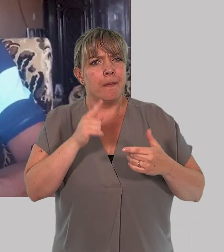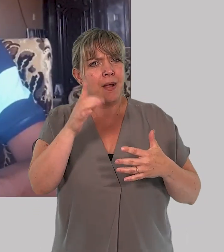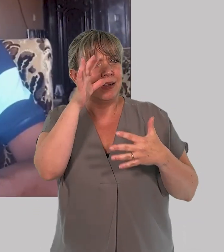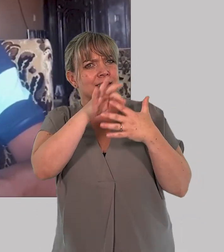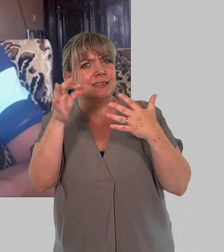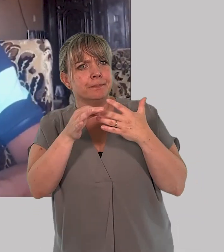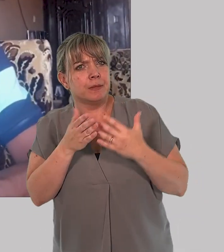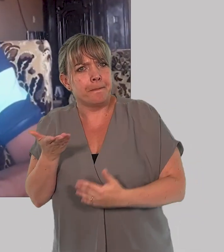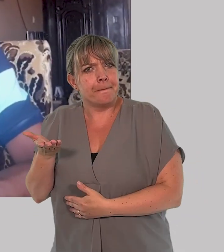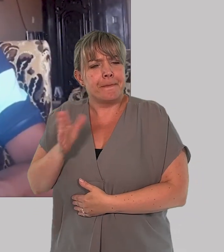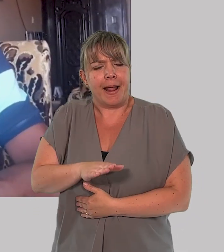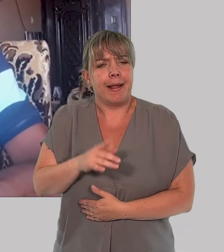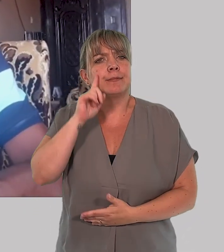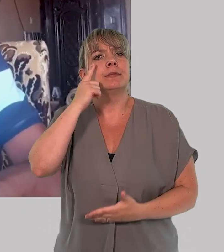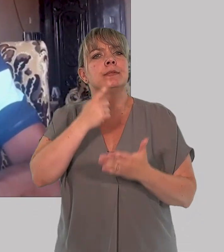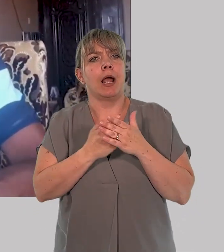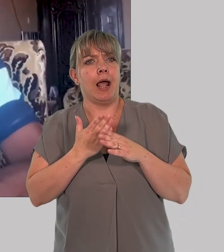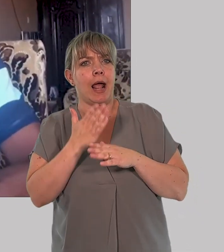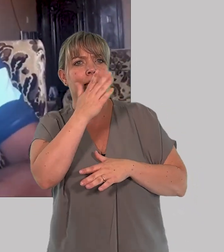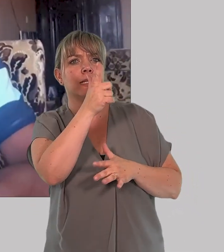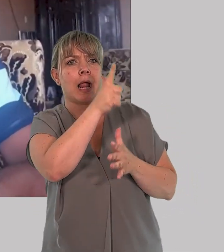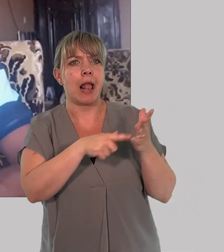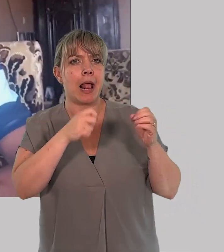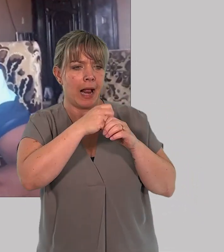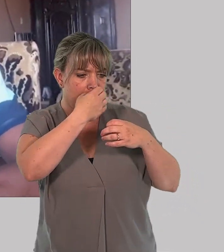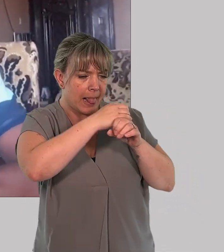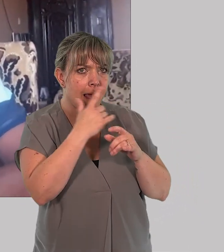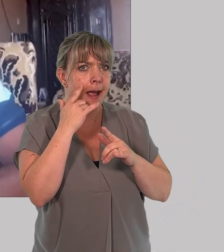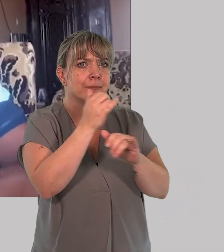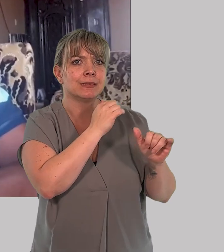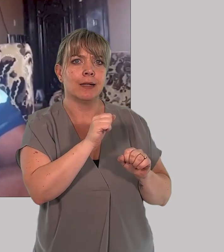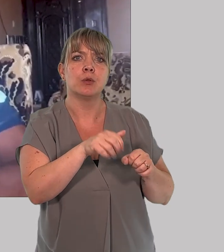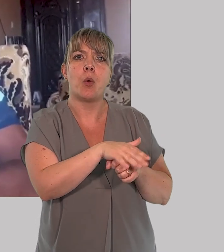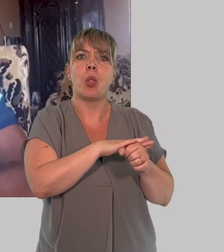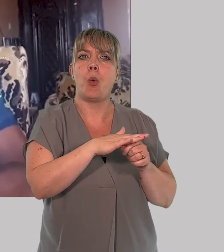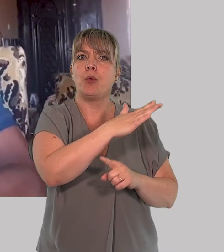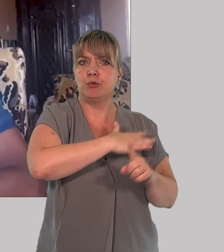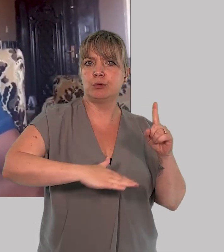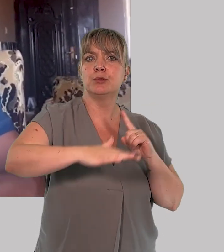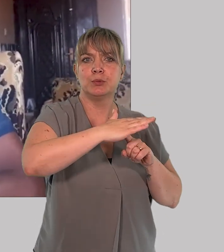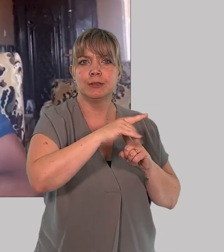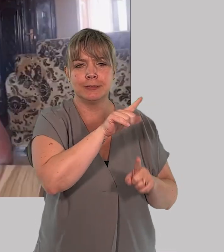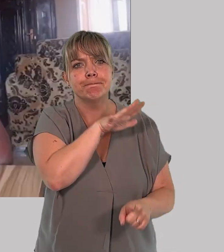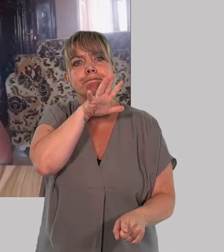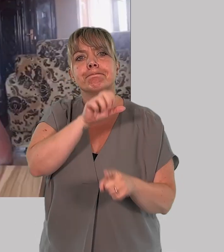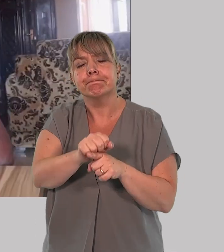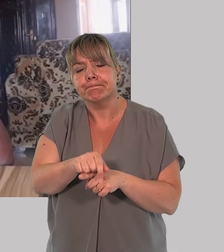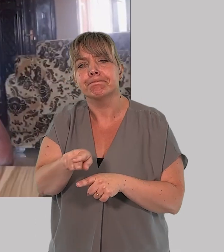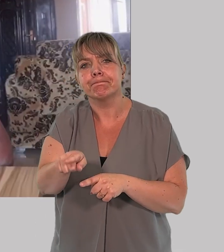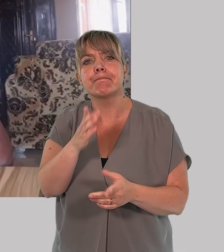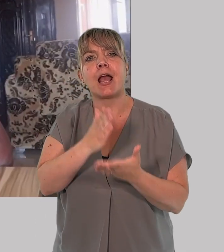in my community. The outcome was typhoid and malaria again. About 10 days later,